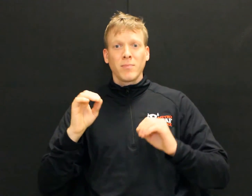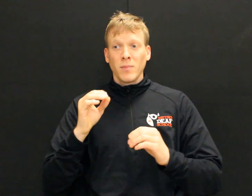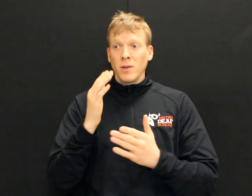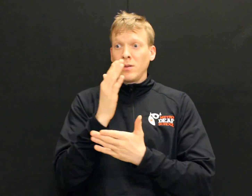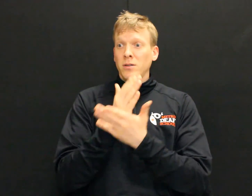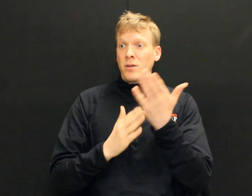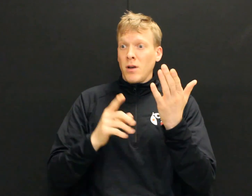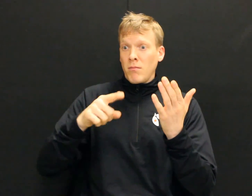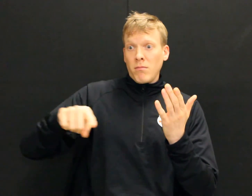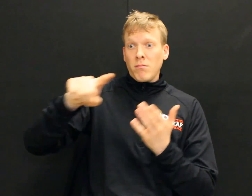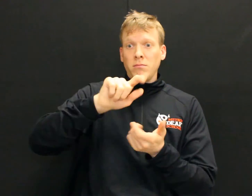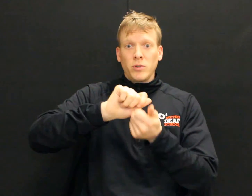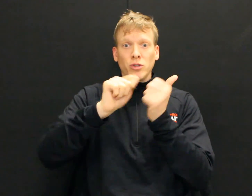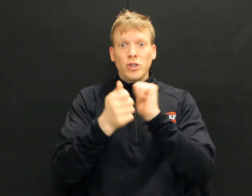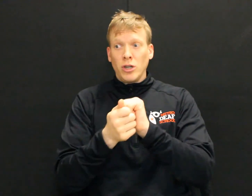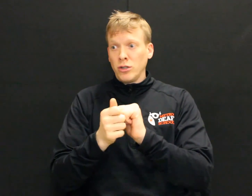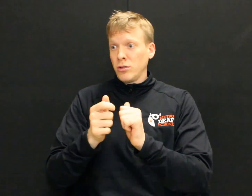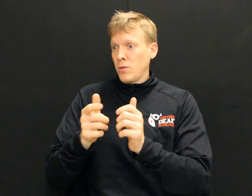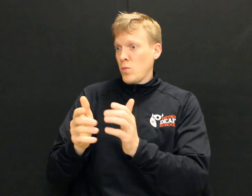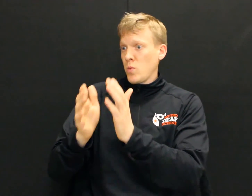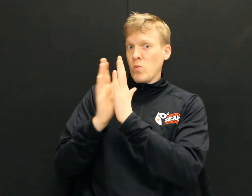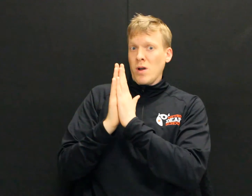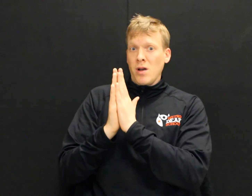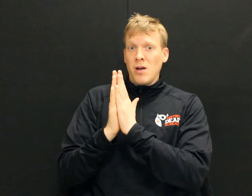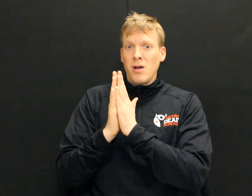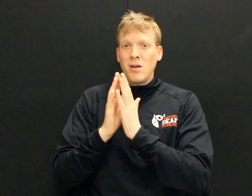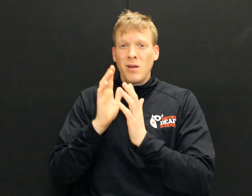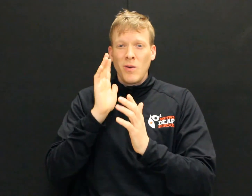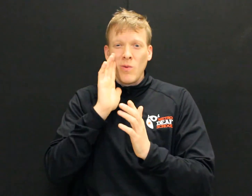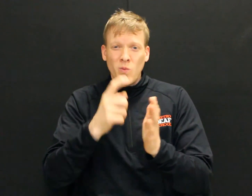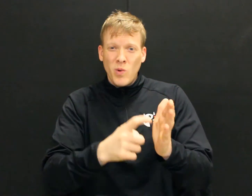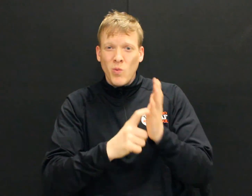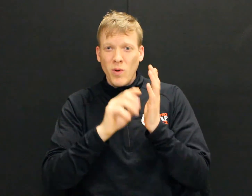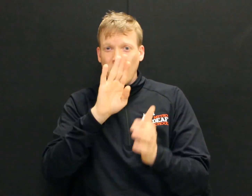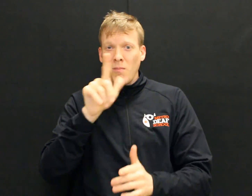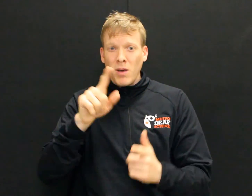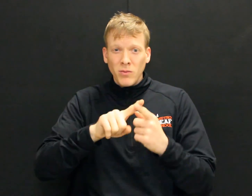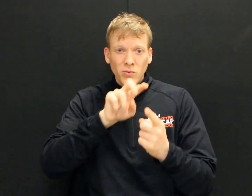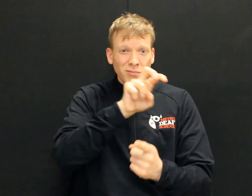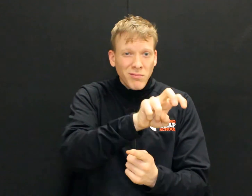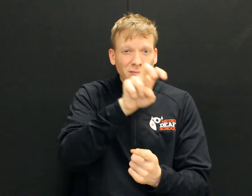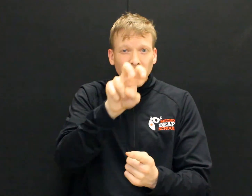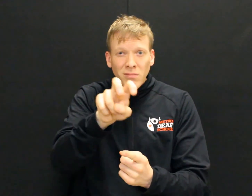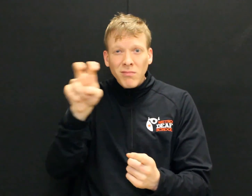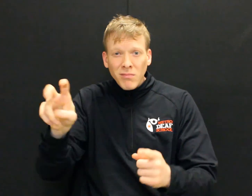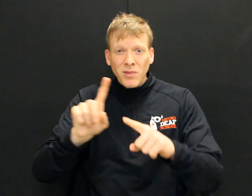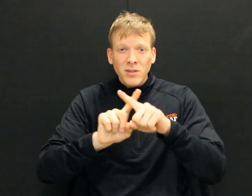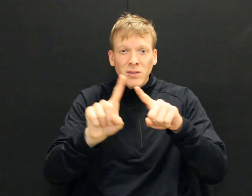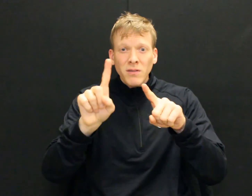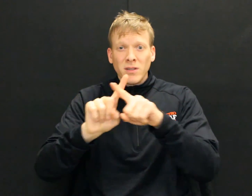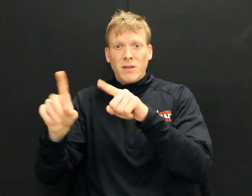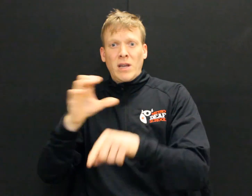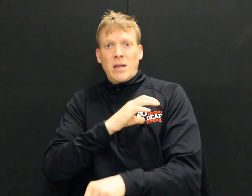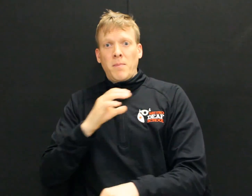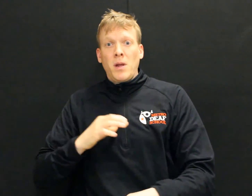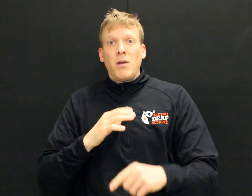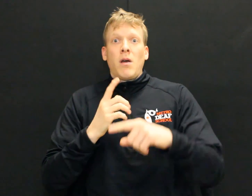Some of the changes would have required the bill to go to additional committees and